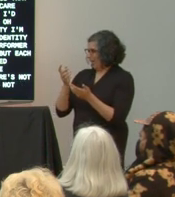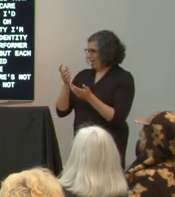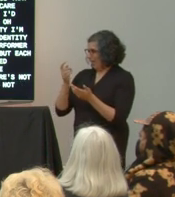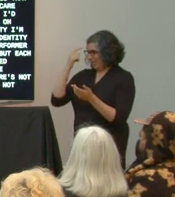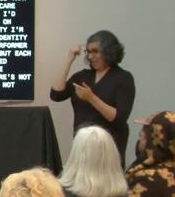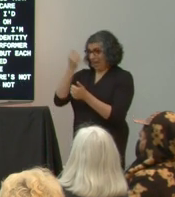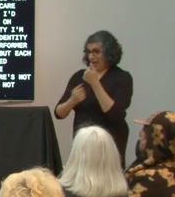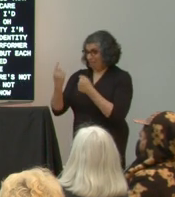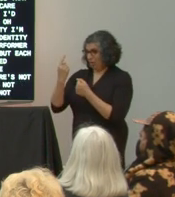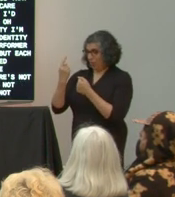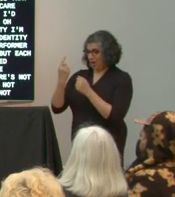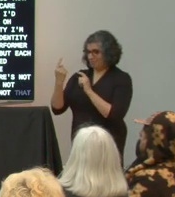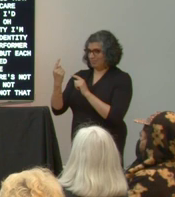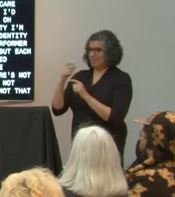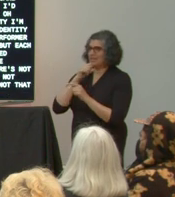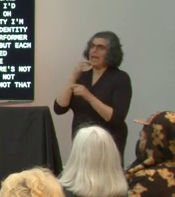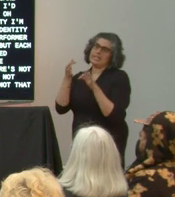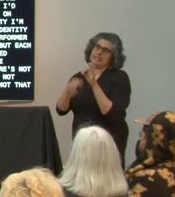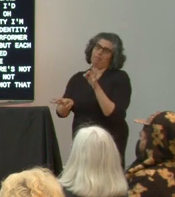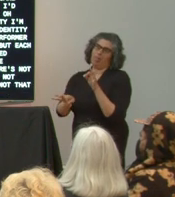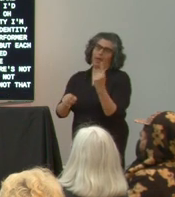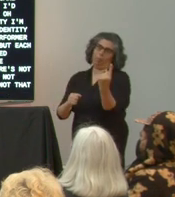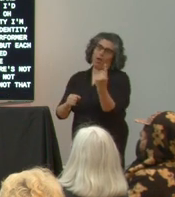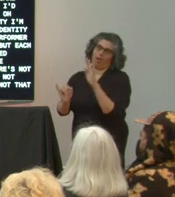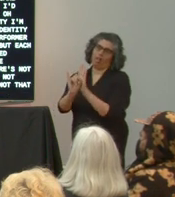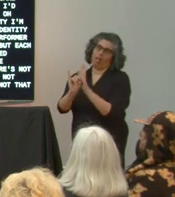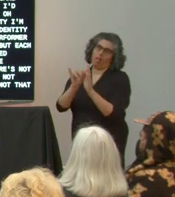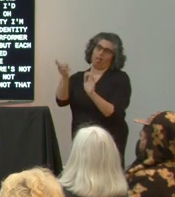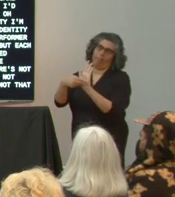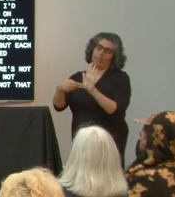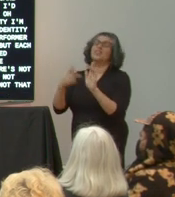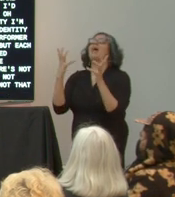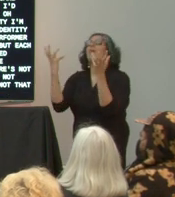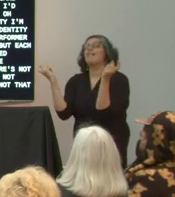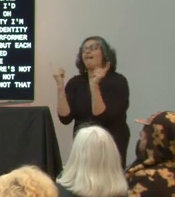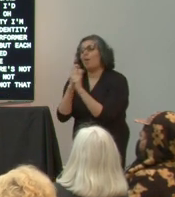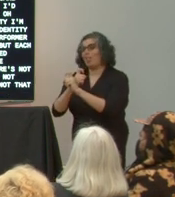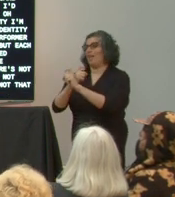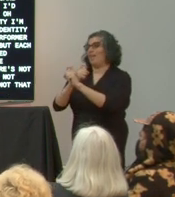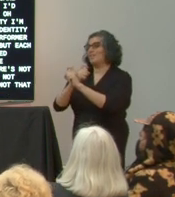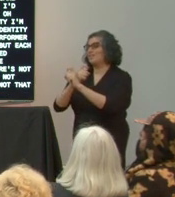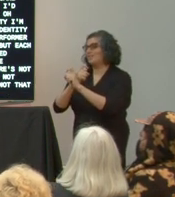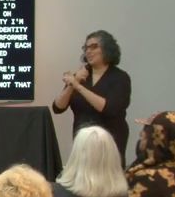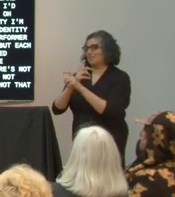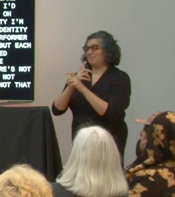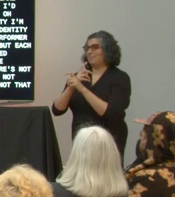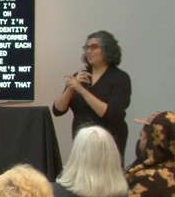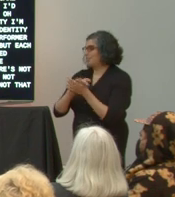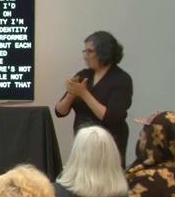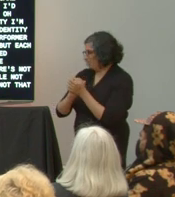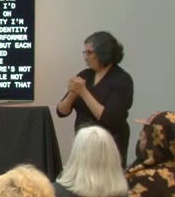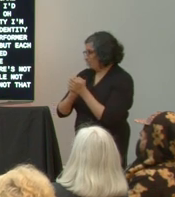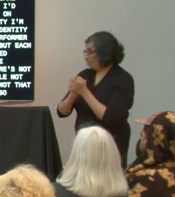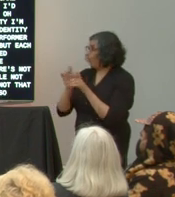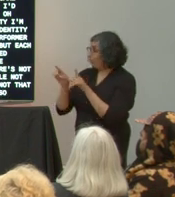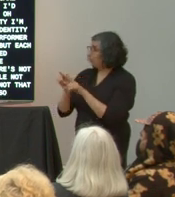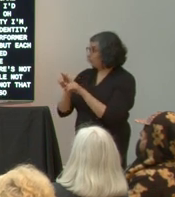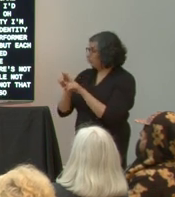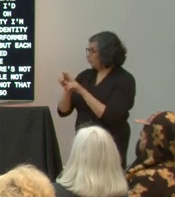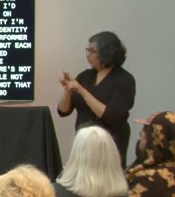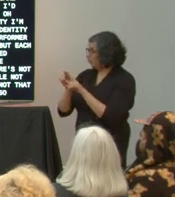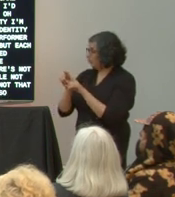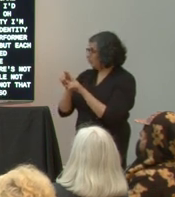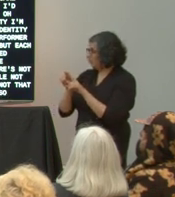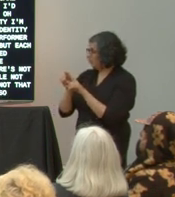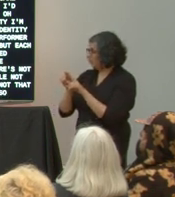is not that simple. So I wanted to complicate it. And I also I